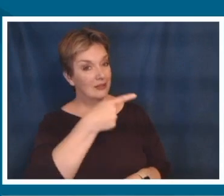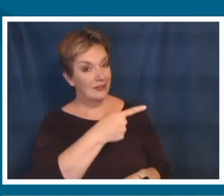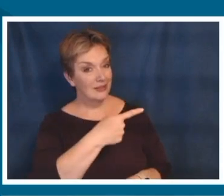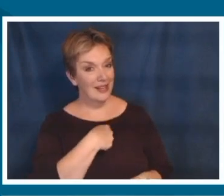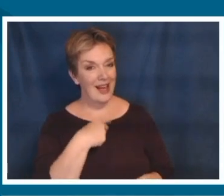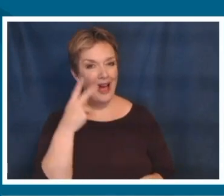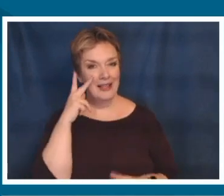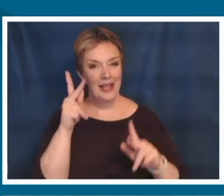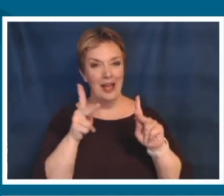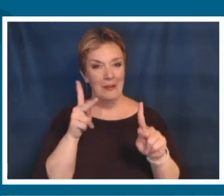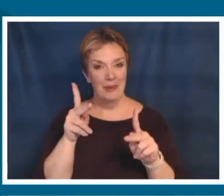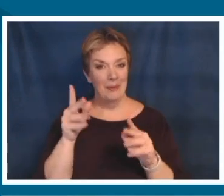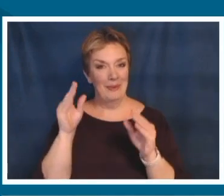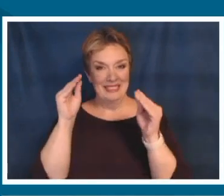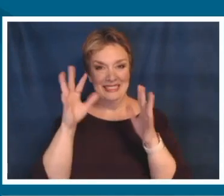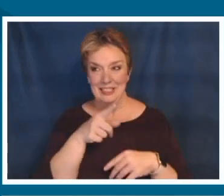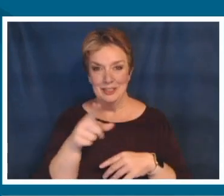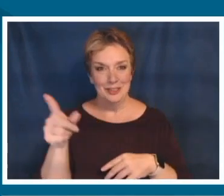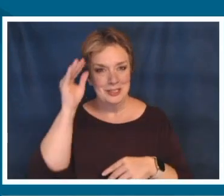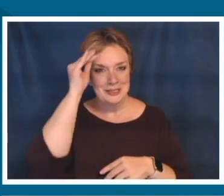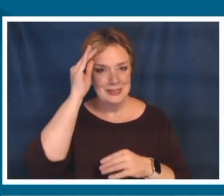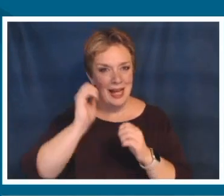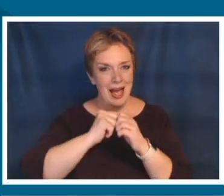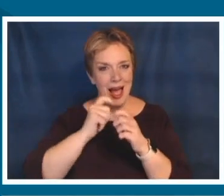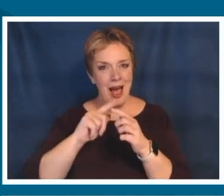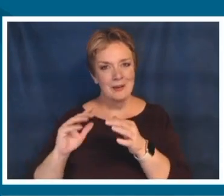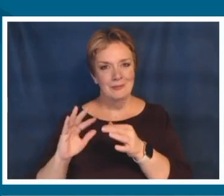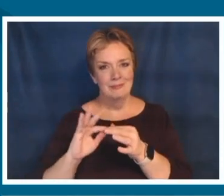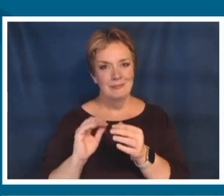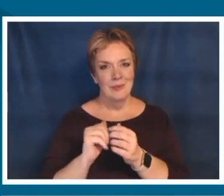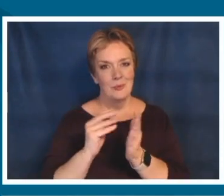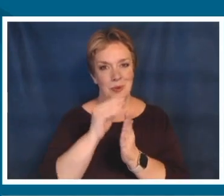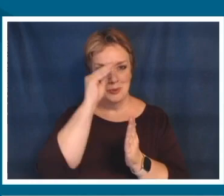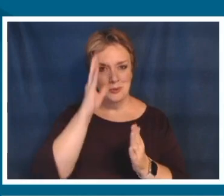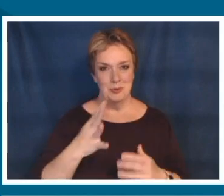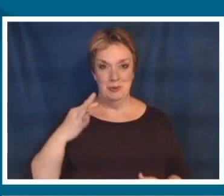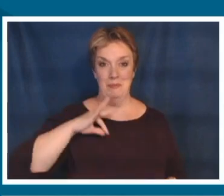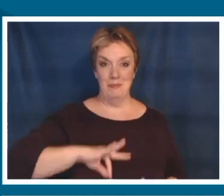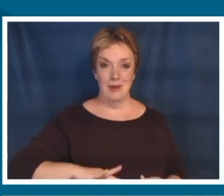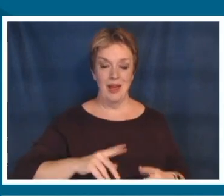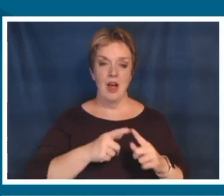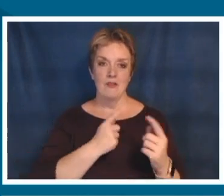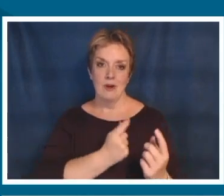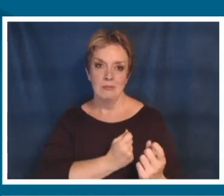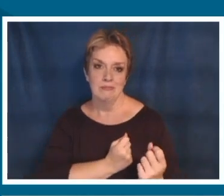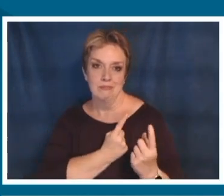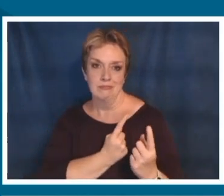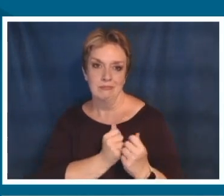the teachers who are thinking about how students can benefit from empathizing with people and in their communities